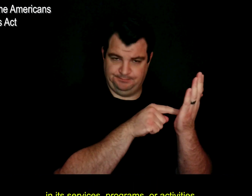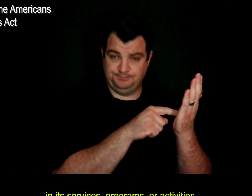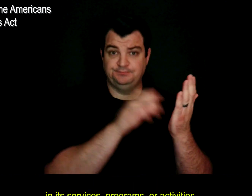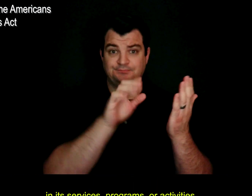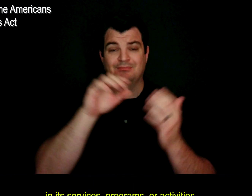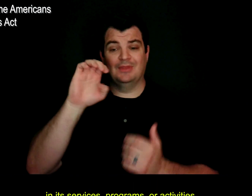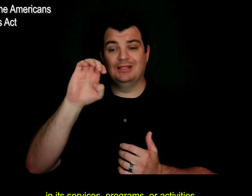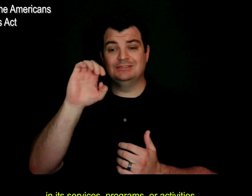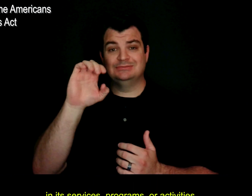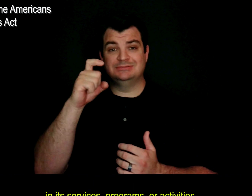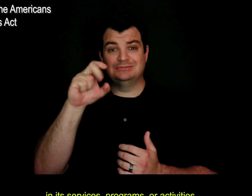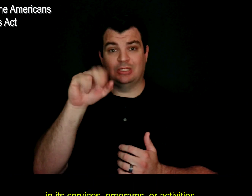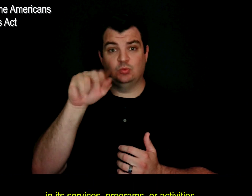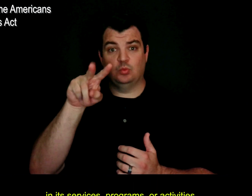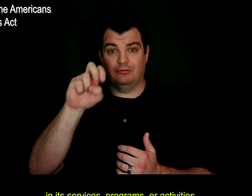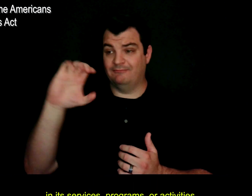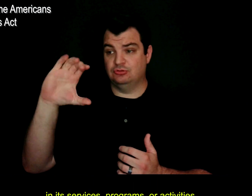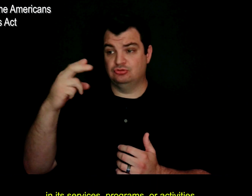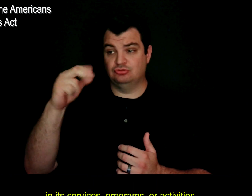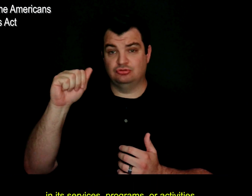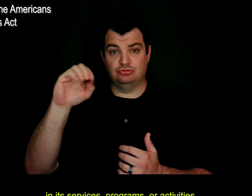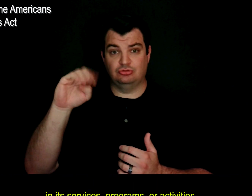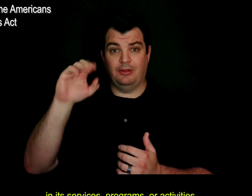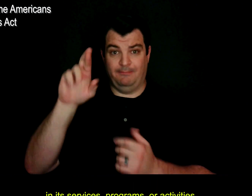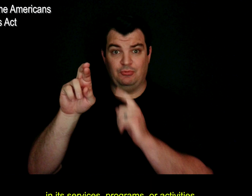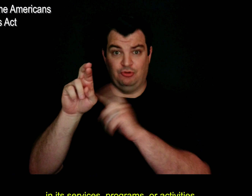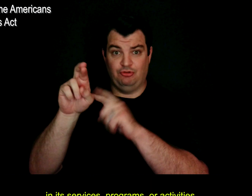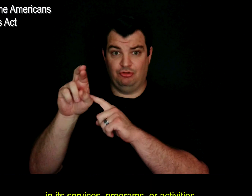in its services, programs, or activities.